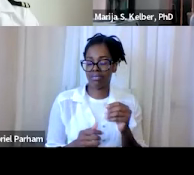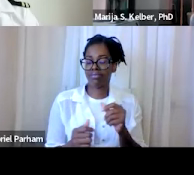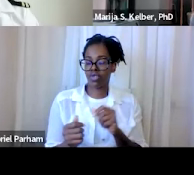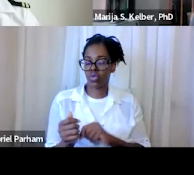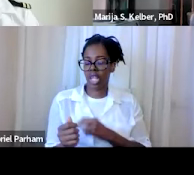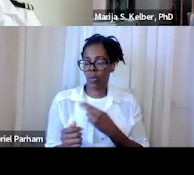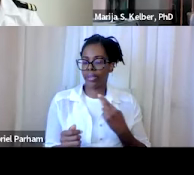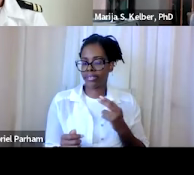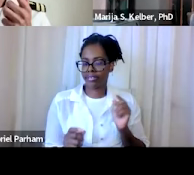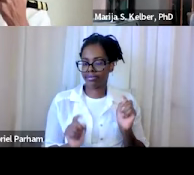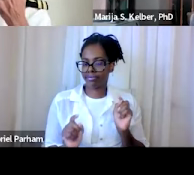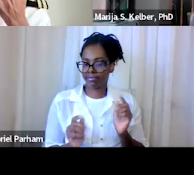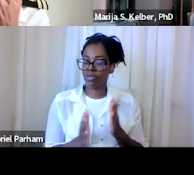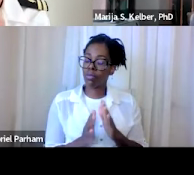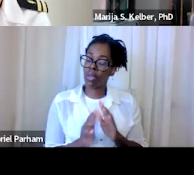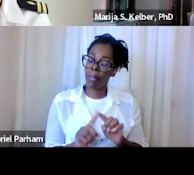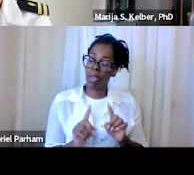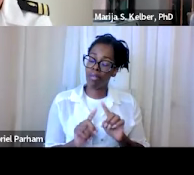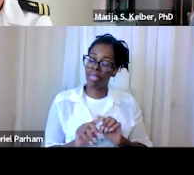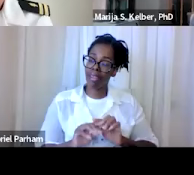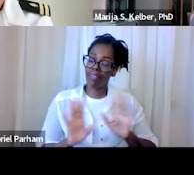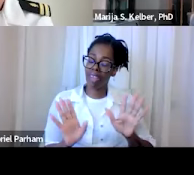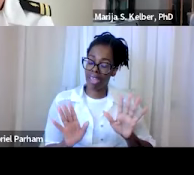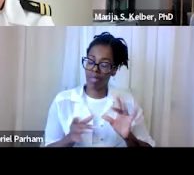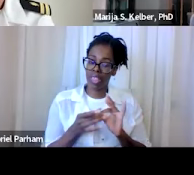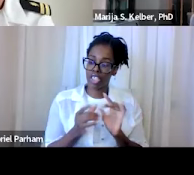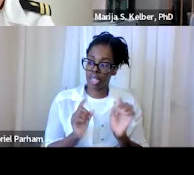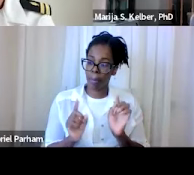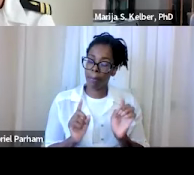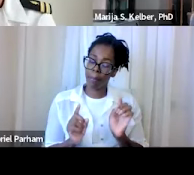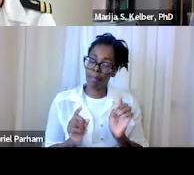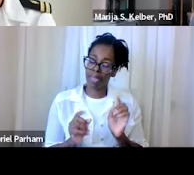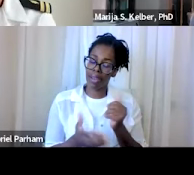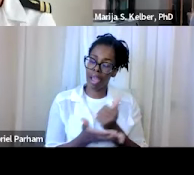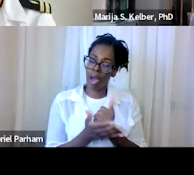So, so clarifying these relationships would help us with intervening.